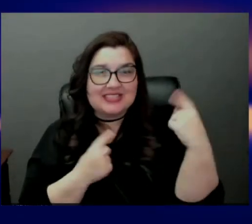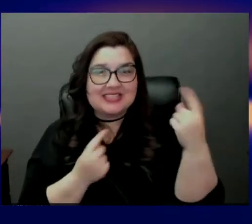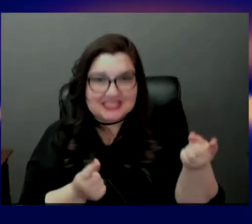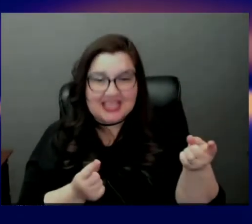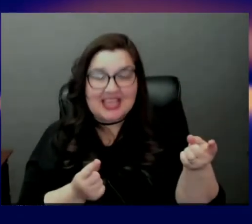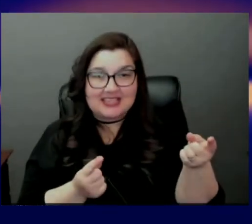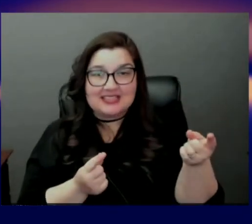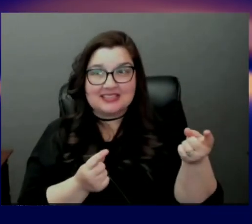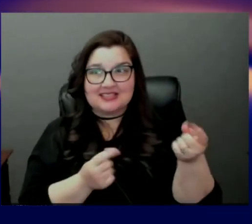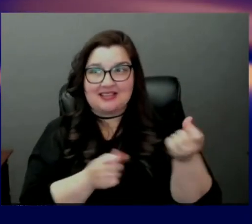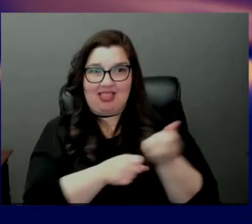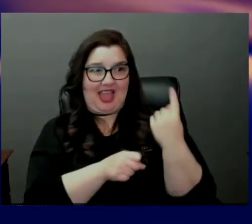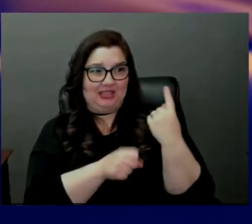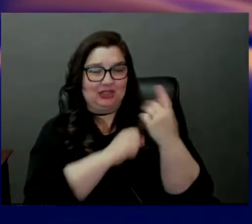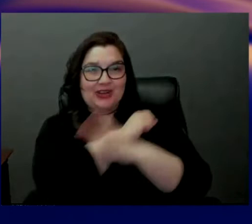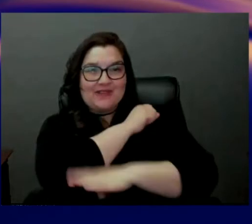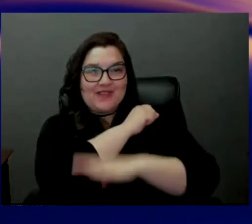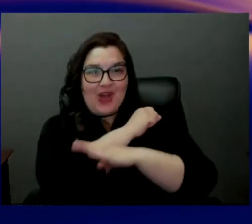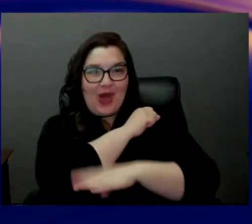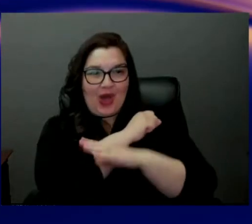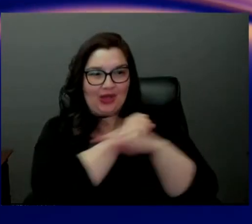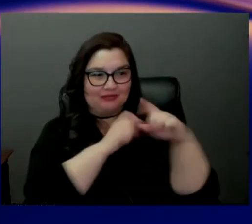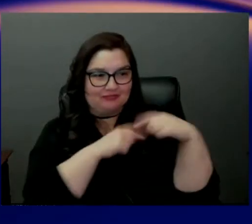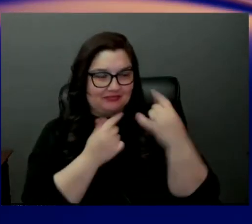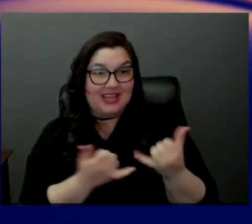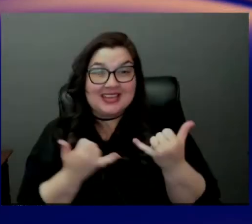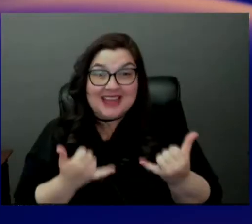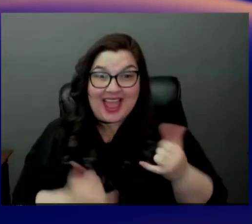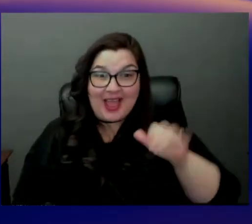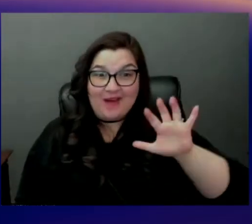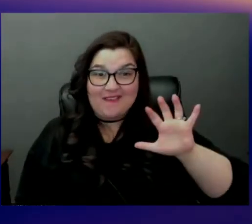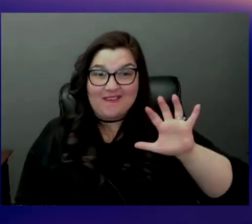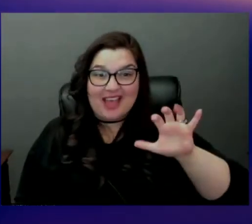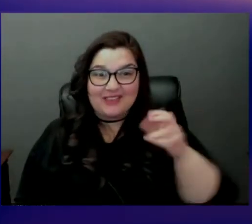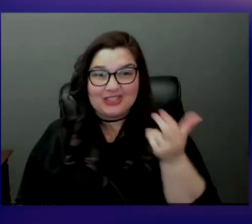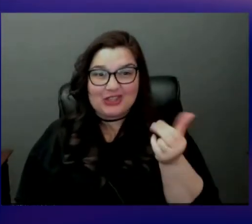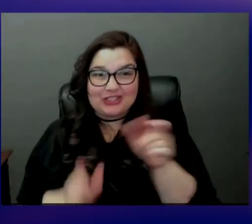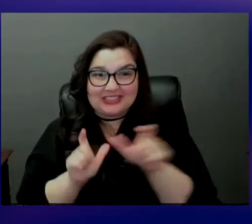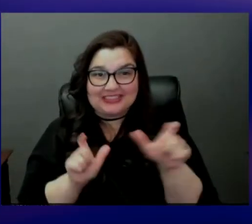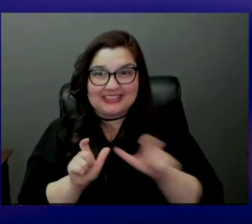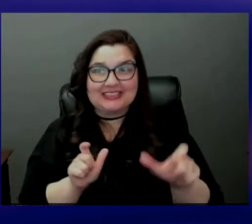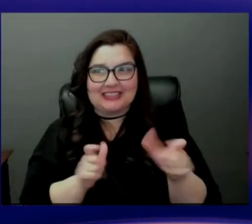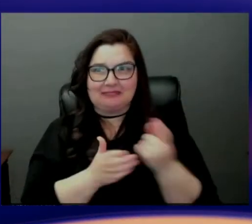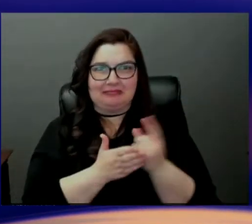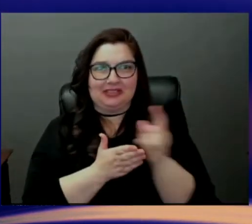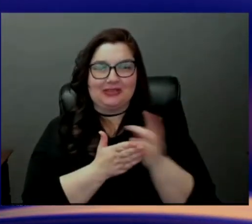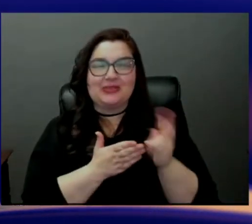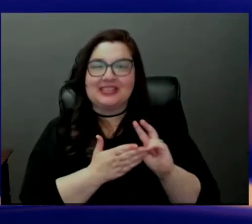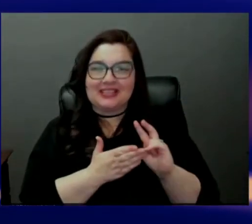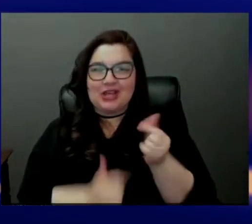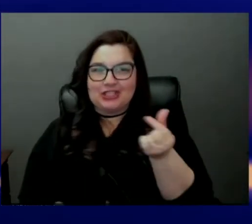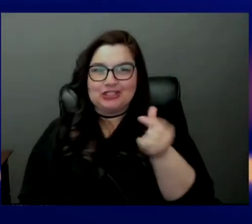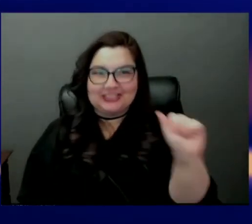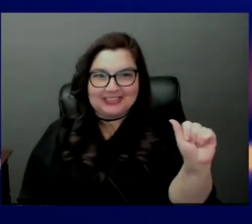And now there are 513 instances as of a couple weeks ago, total that are GA and that's more than any other